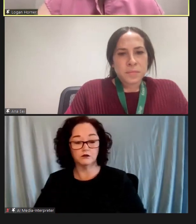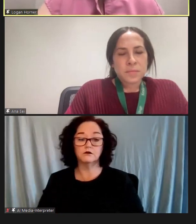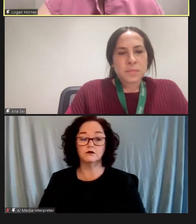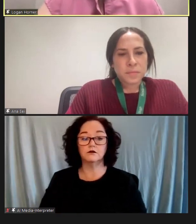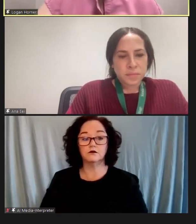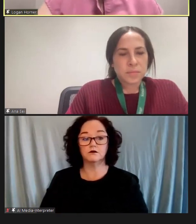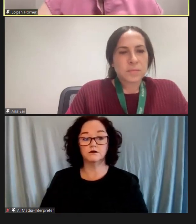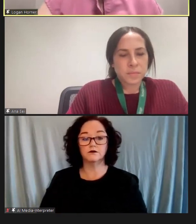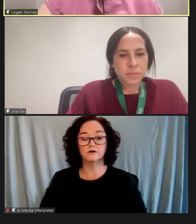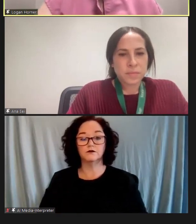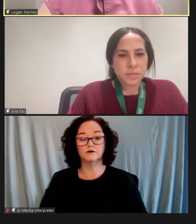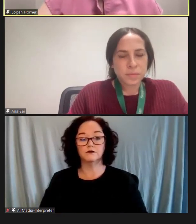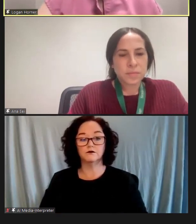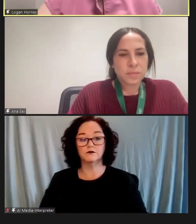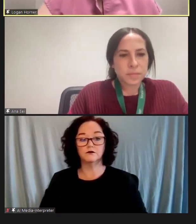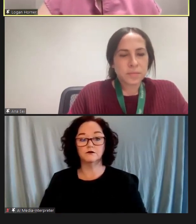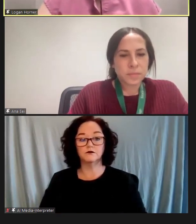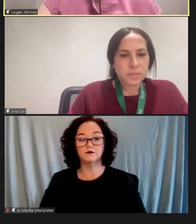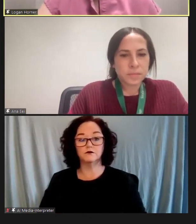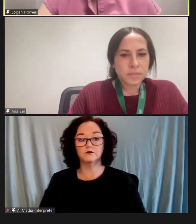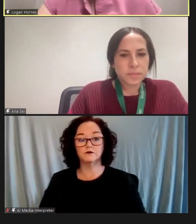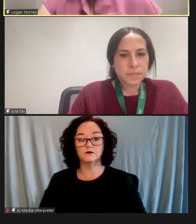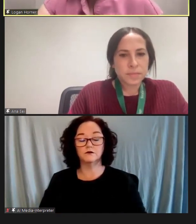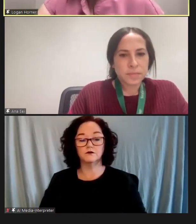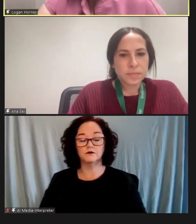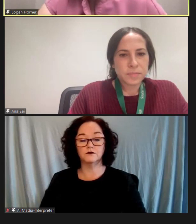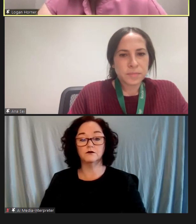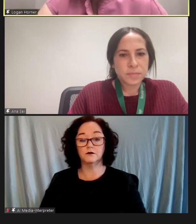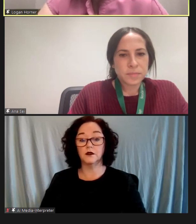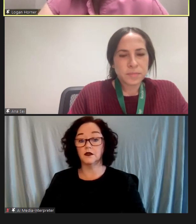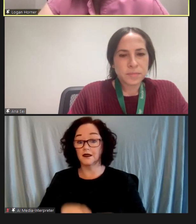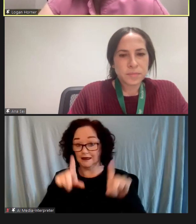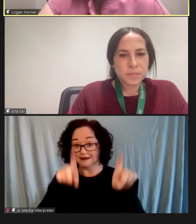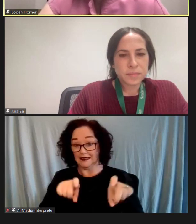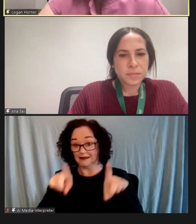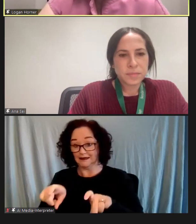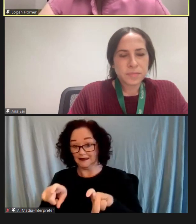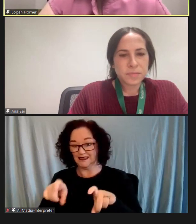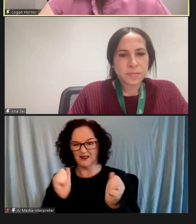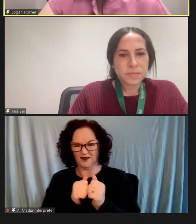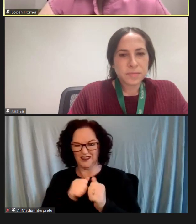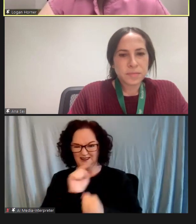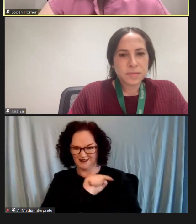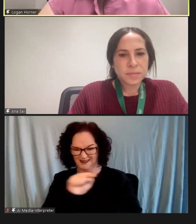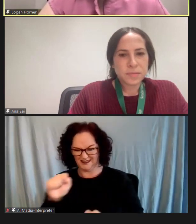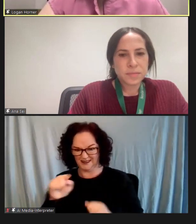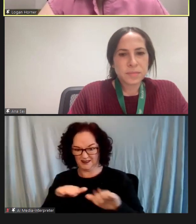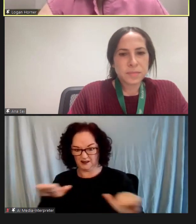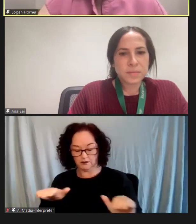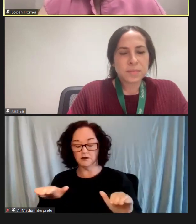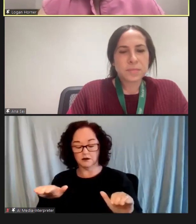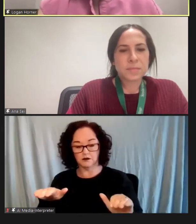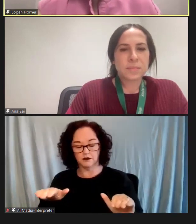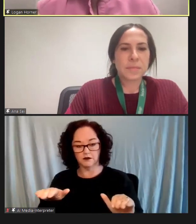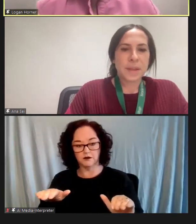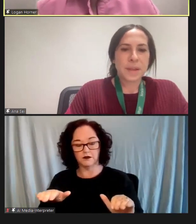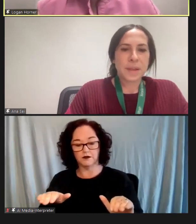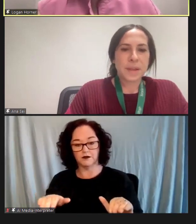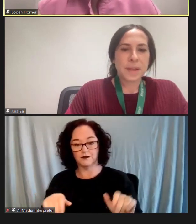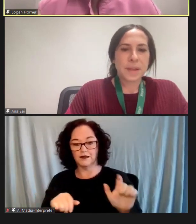one um when we do the testing with these